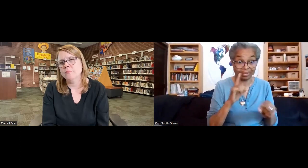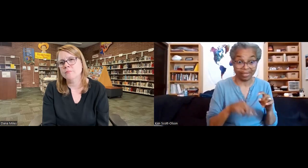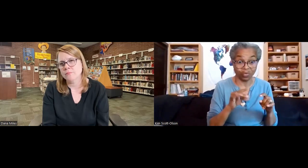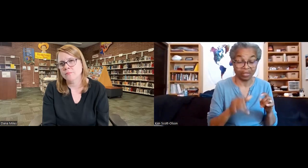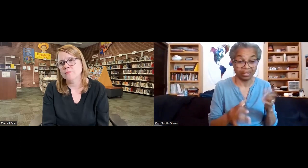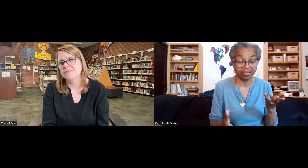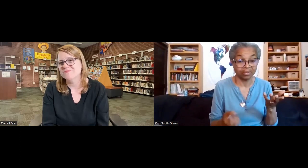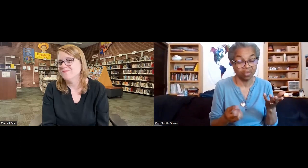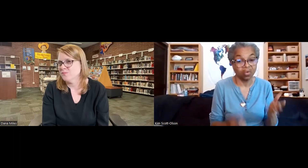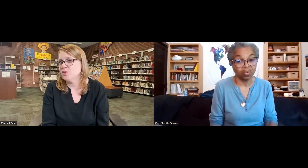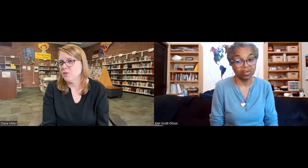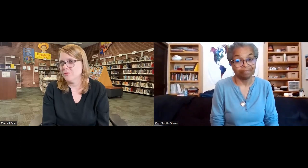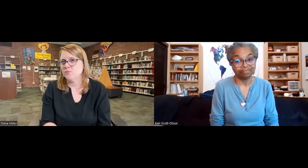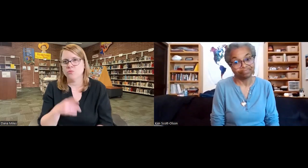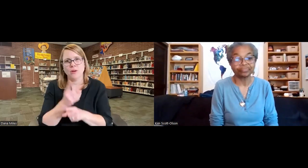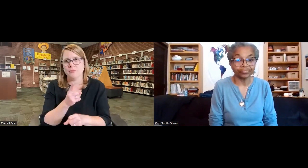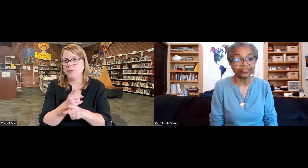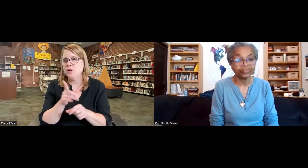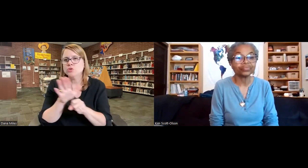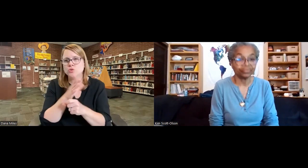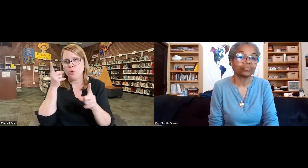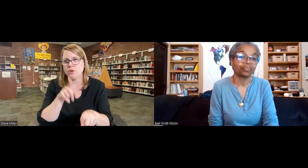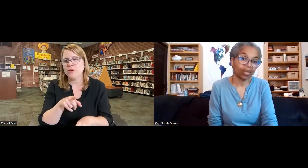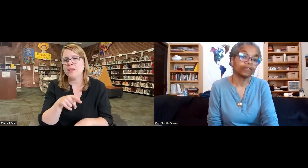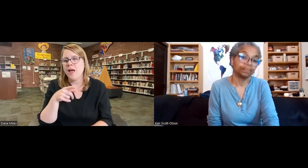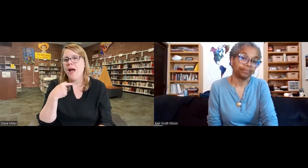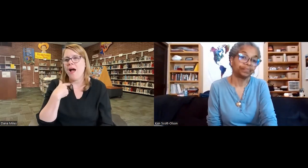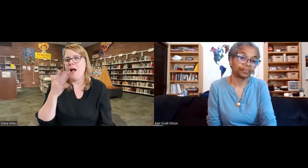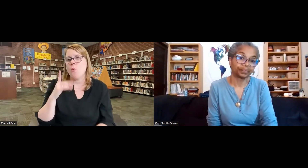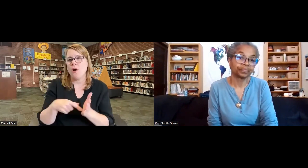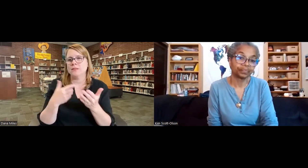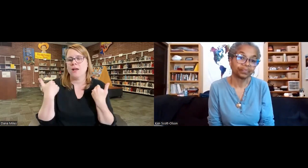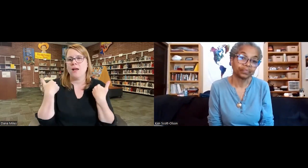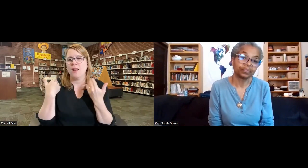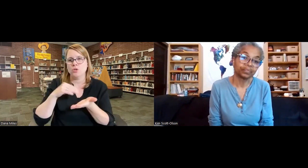Because it’s not going to be a special ed teacher. You’re absolutely right, I agree.